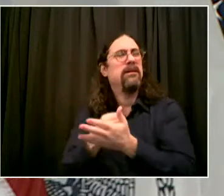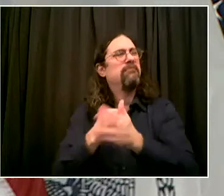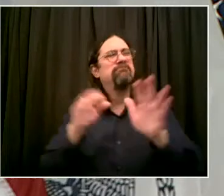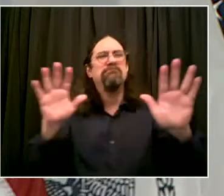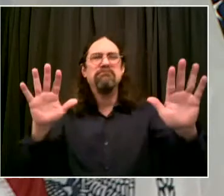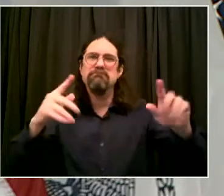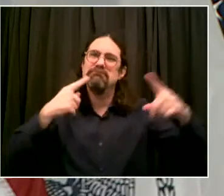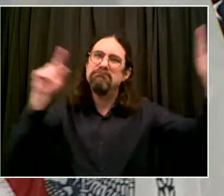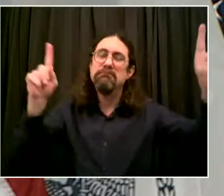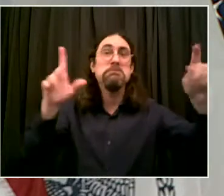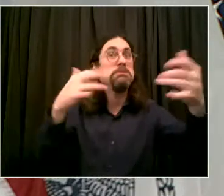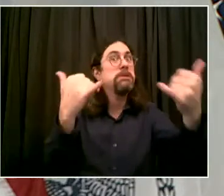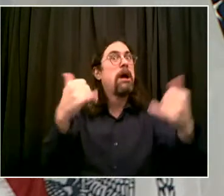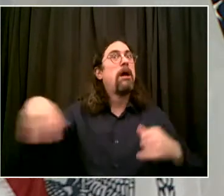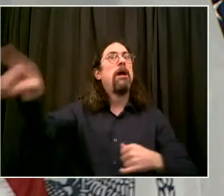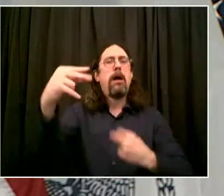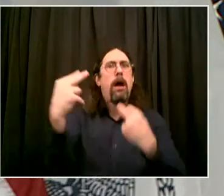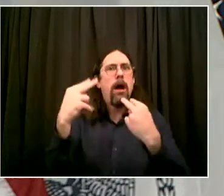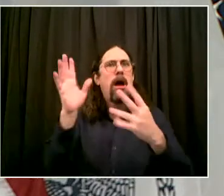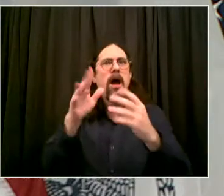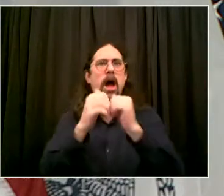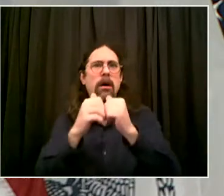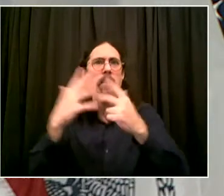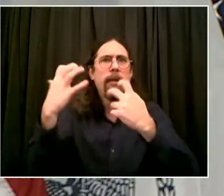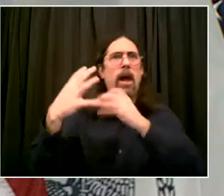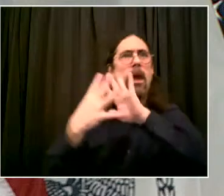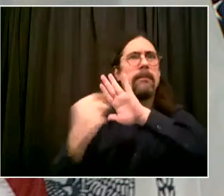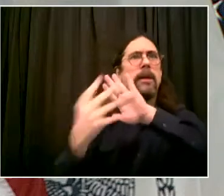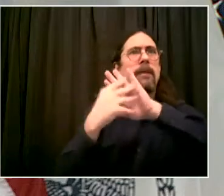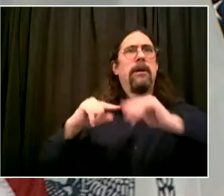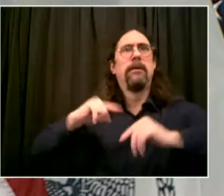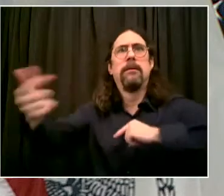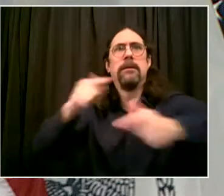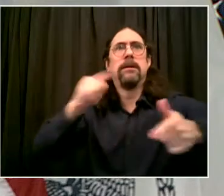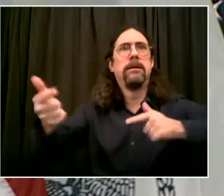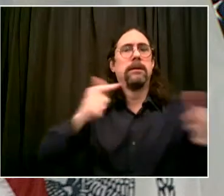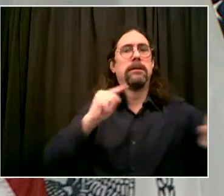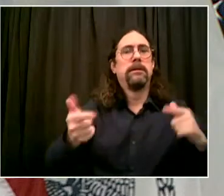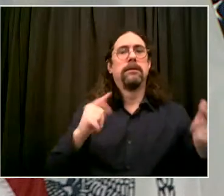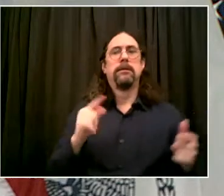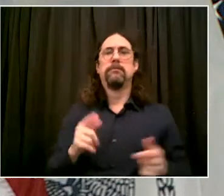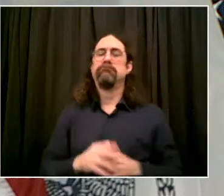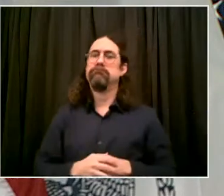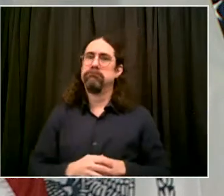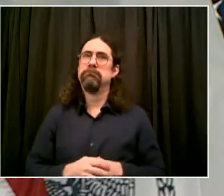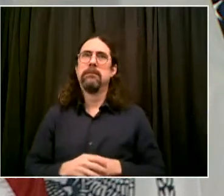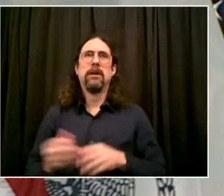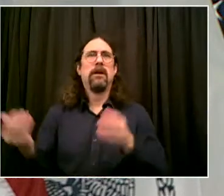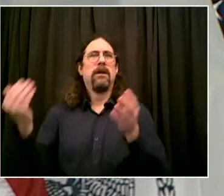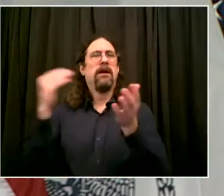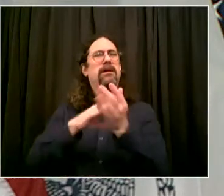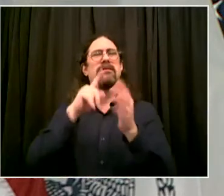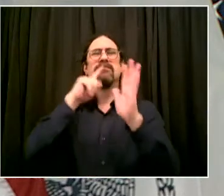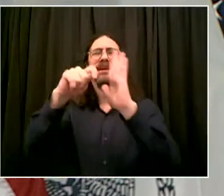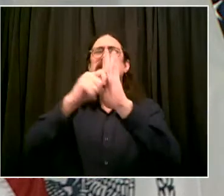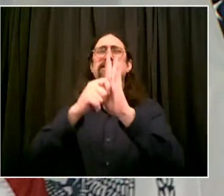AND DONE RIGHT THE MORE PEOPLE WANT TO JOIN. SO O ANTHK K YOU SO MUCH, WANT TO TURRTN TN O OUR